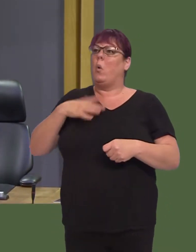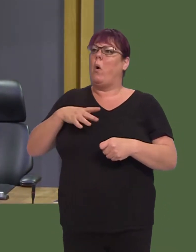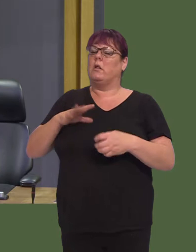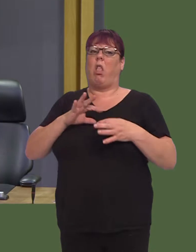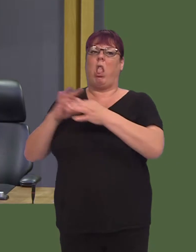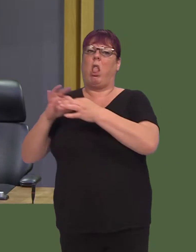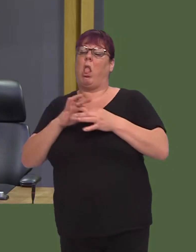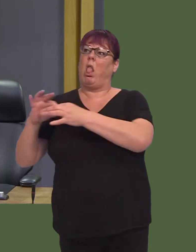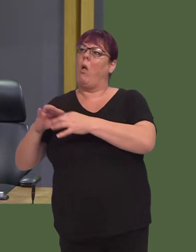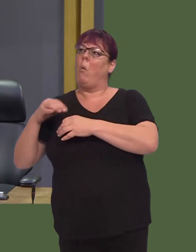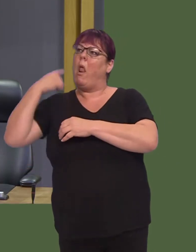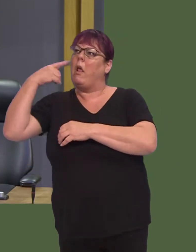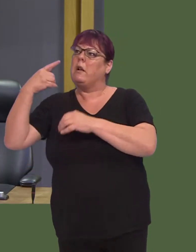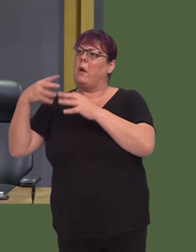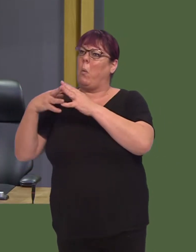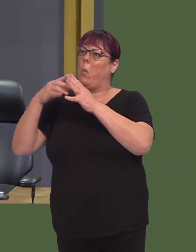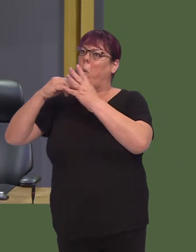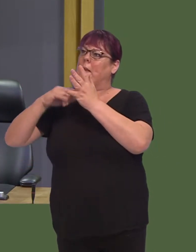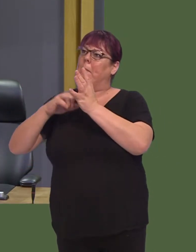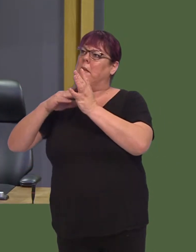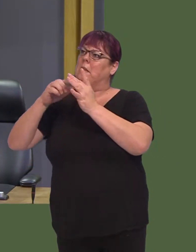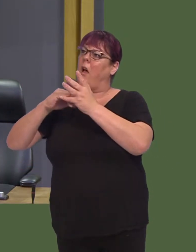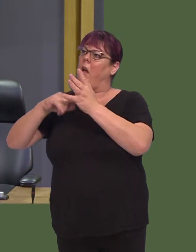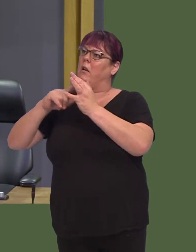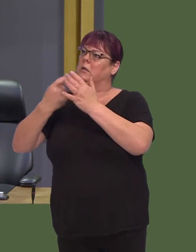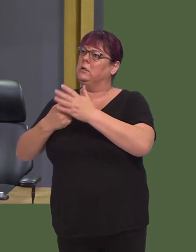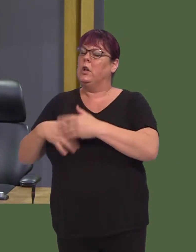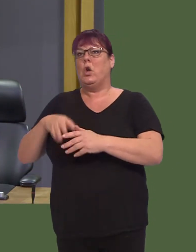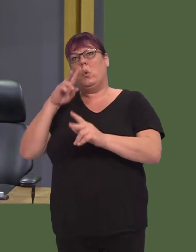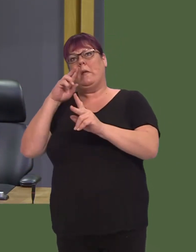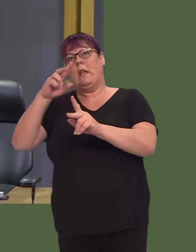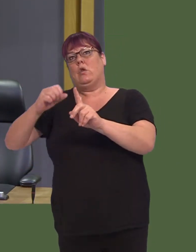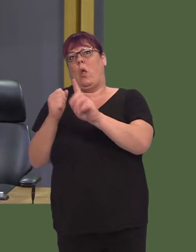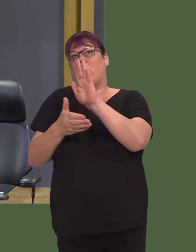Now, seeing as you're supporting the Scottish Government in their action at the Supreme